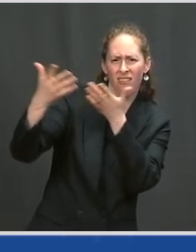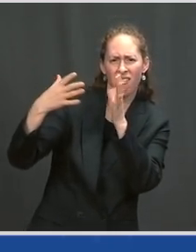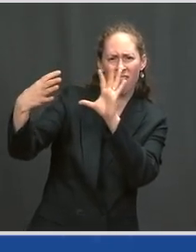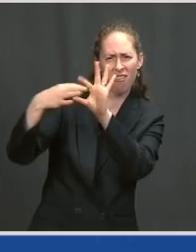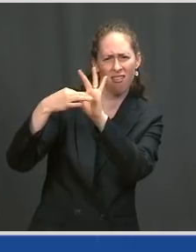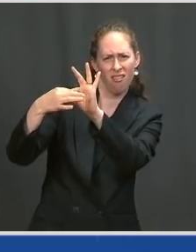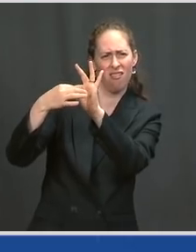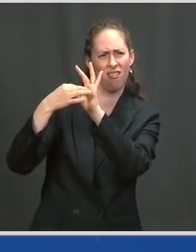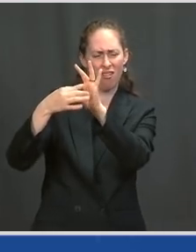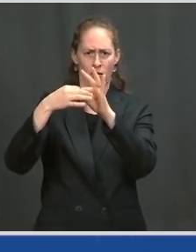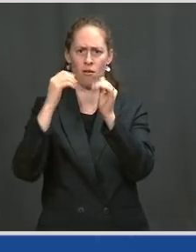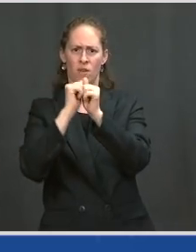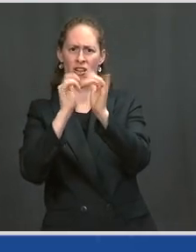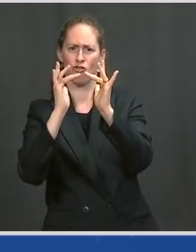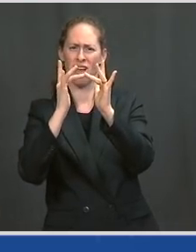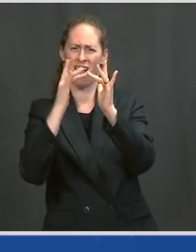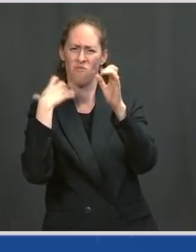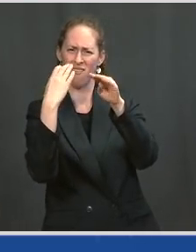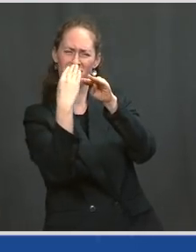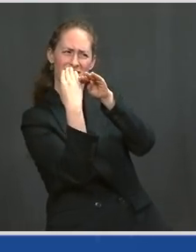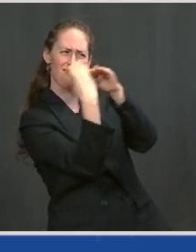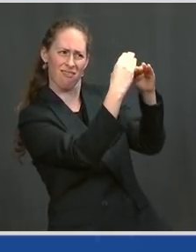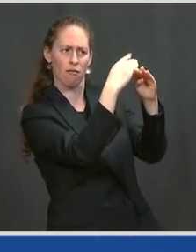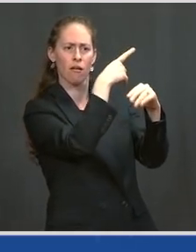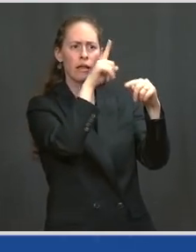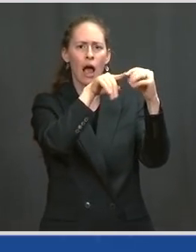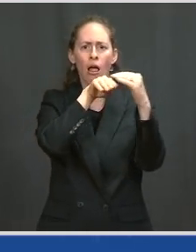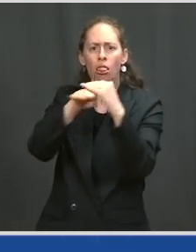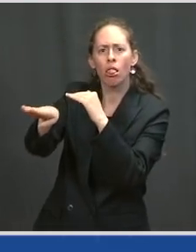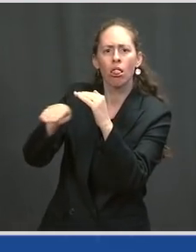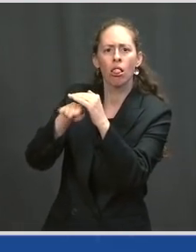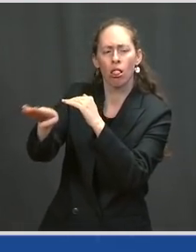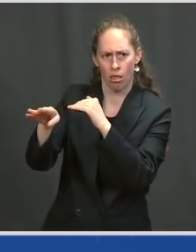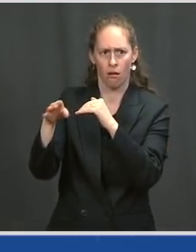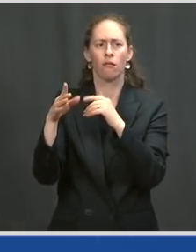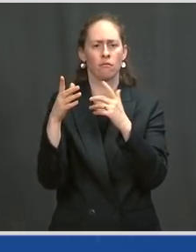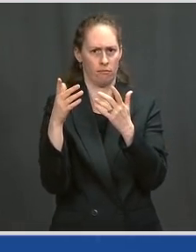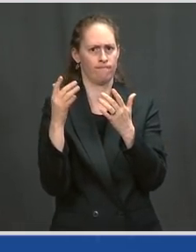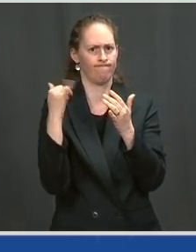in natural gas pipelines, water, and other sectors. In addition to companies stepping up,